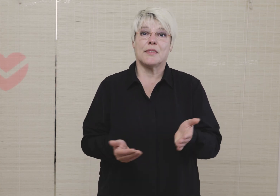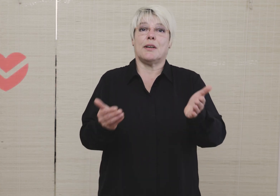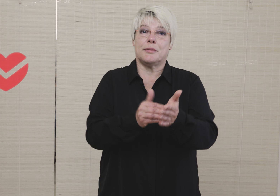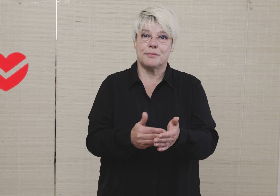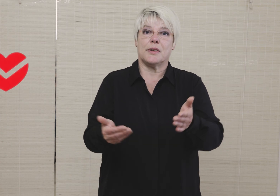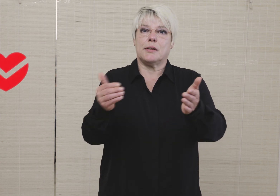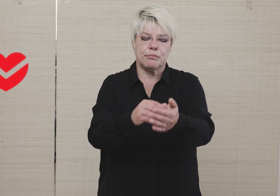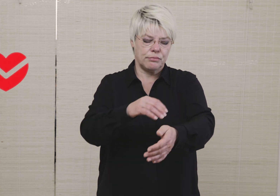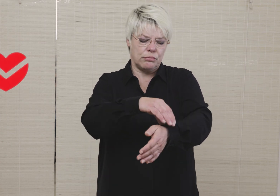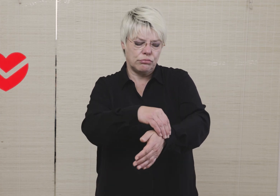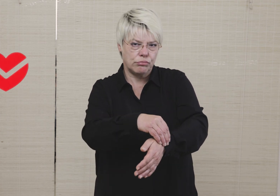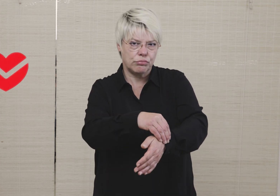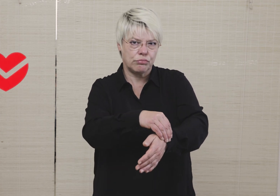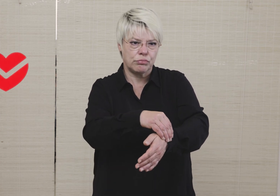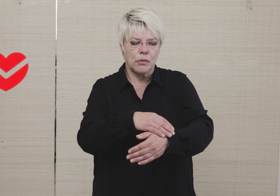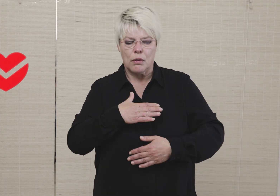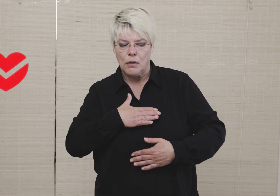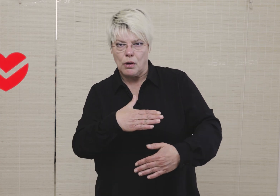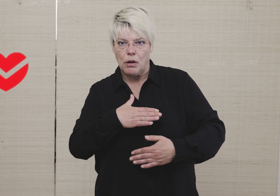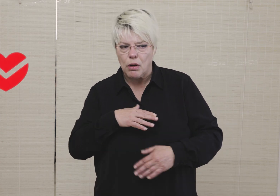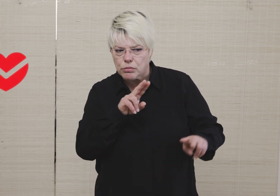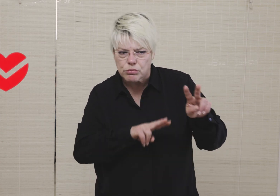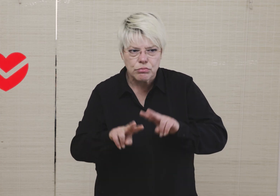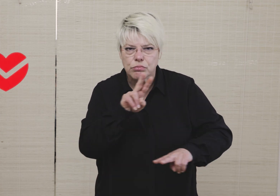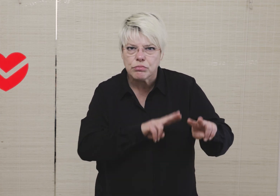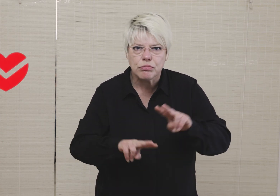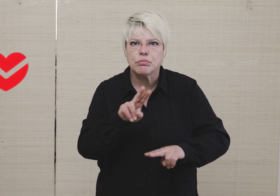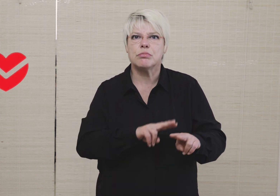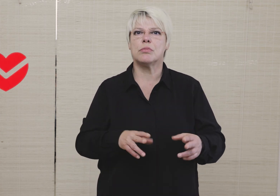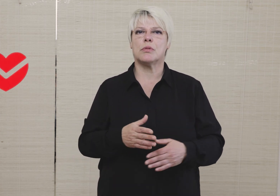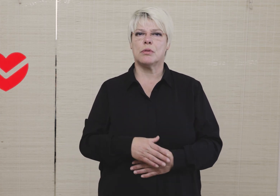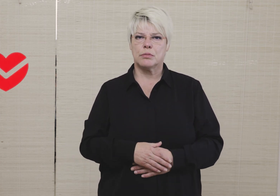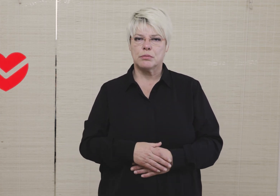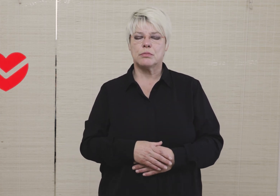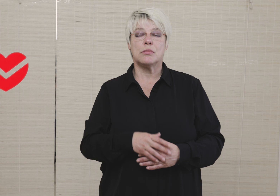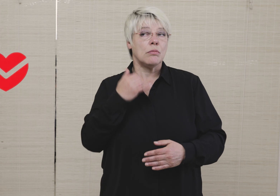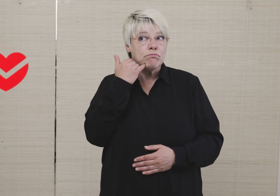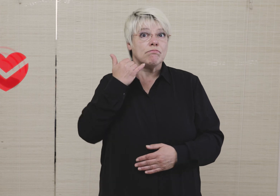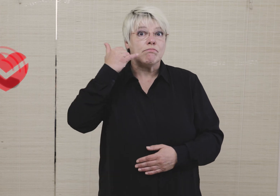Repeatedly check the vital functions